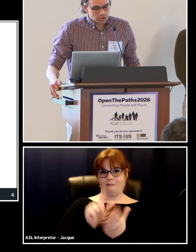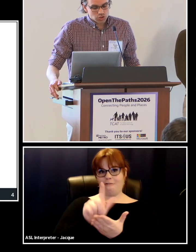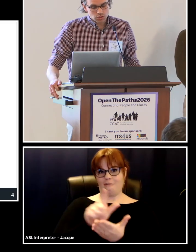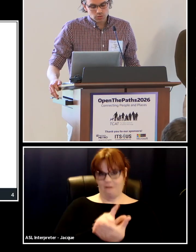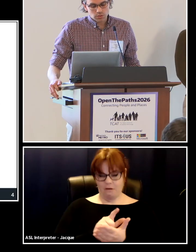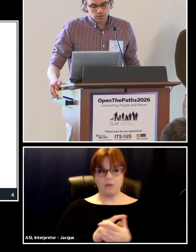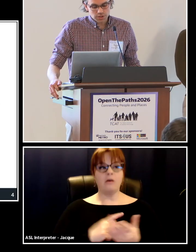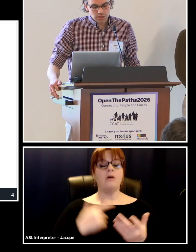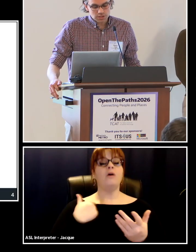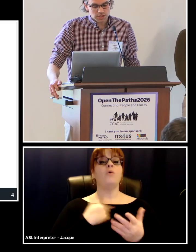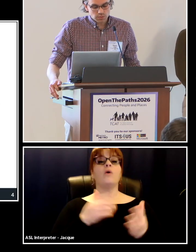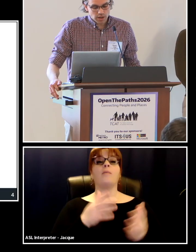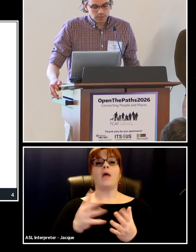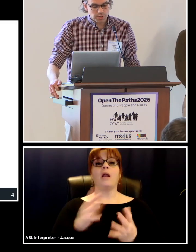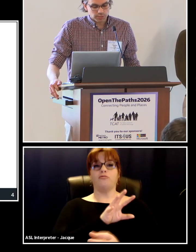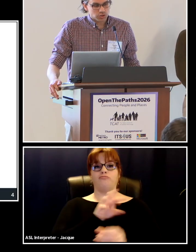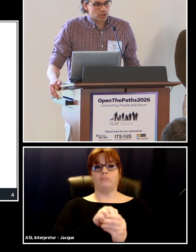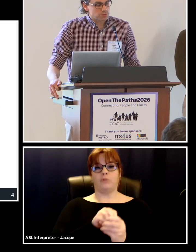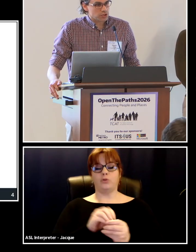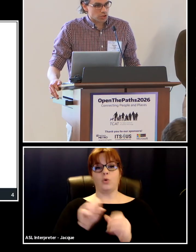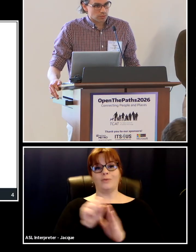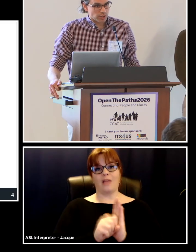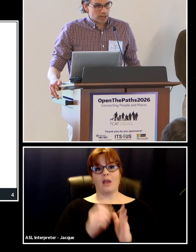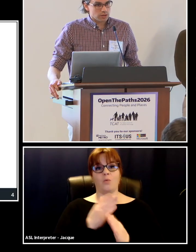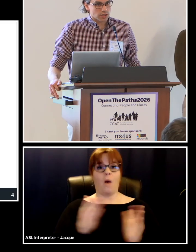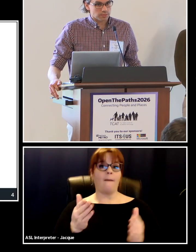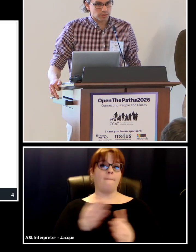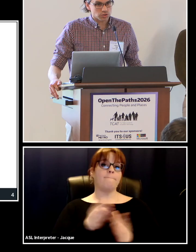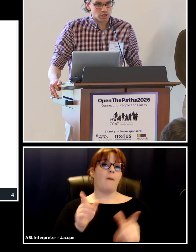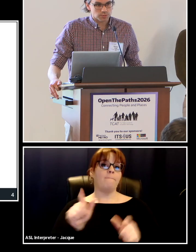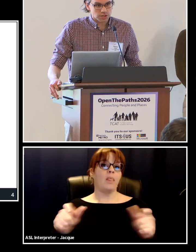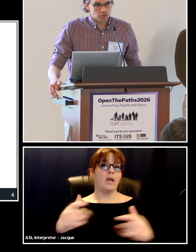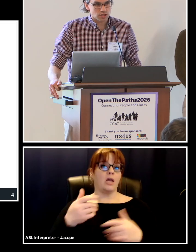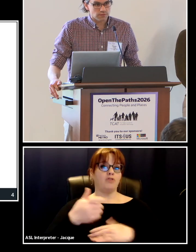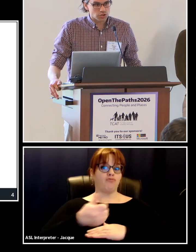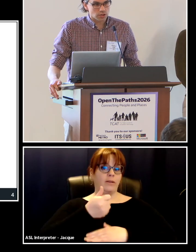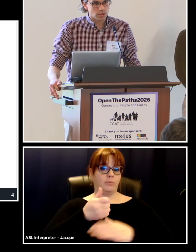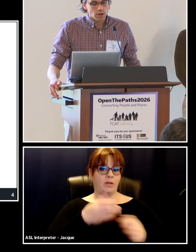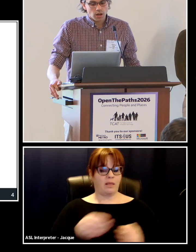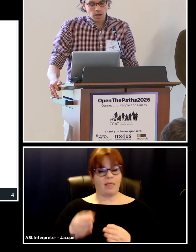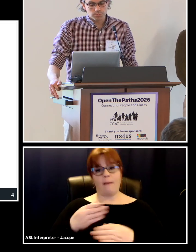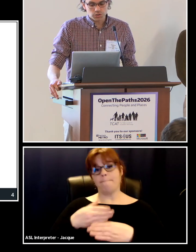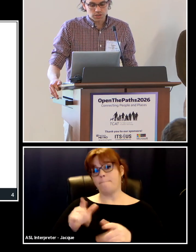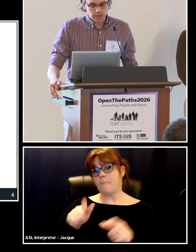into the statewide public transportation plan that the public transportation division um puts